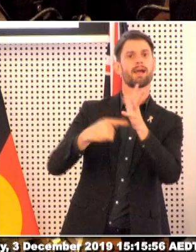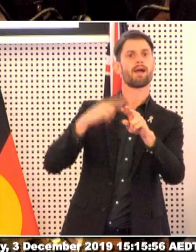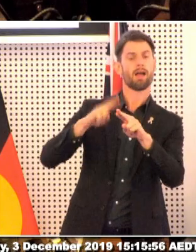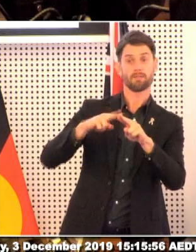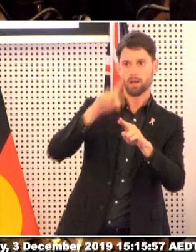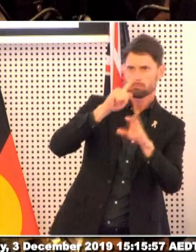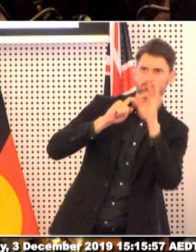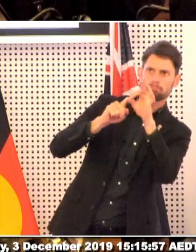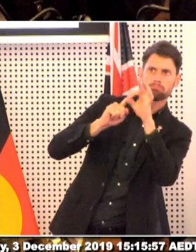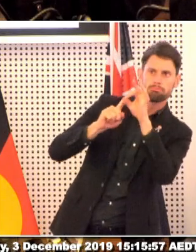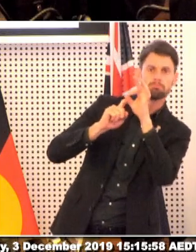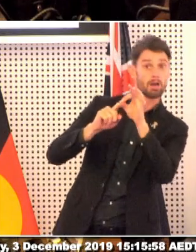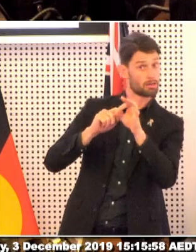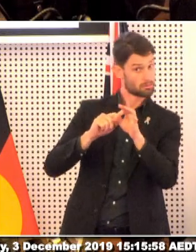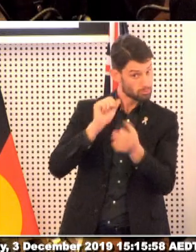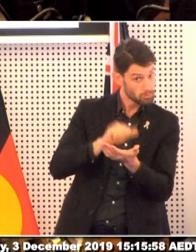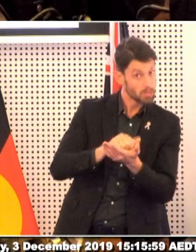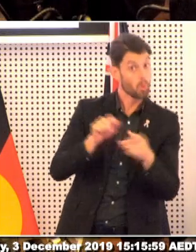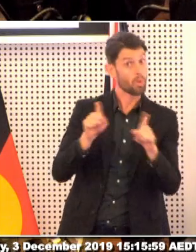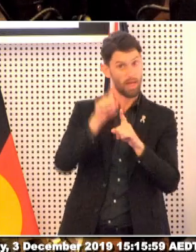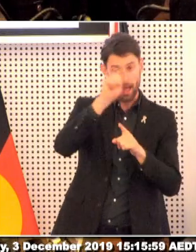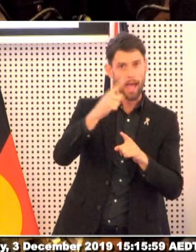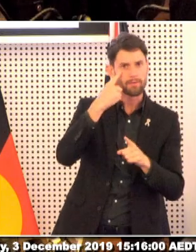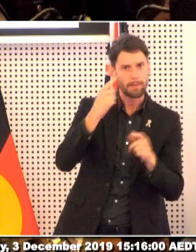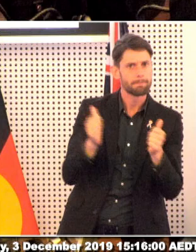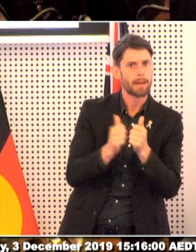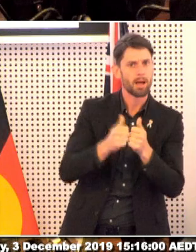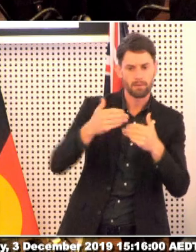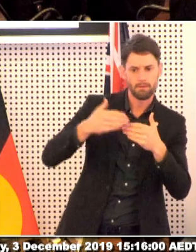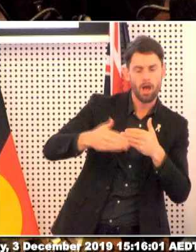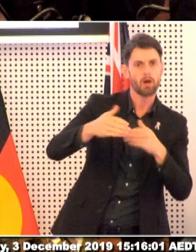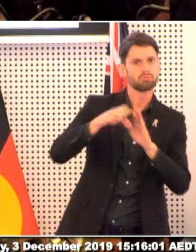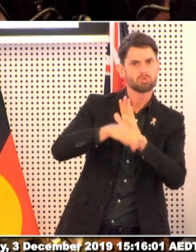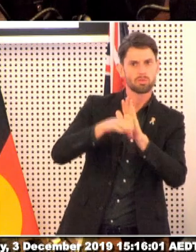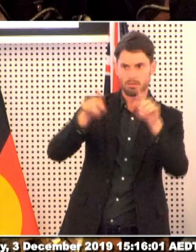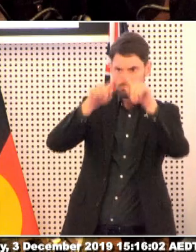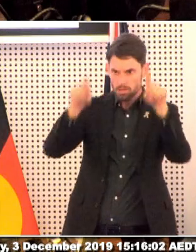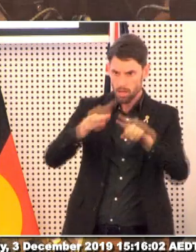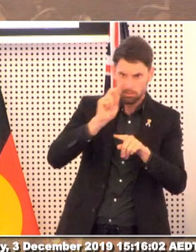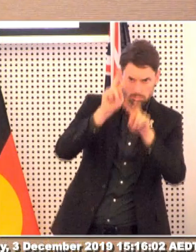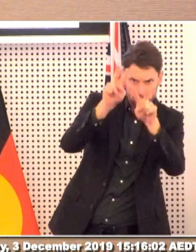home but they can also look at records that are maintained in the group home? If they’re available.